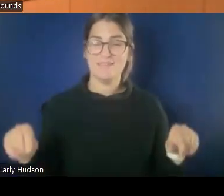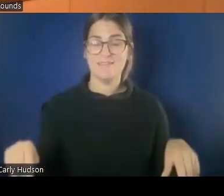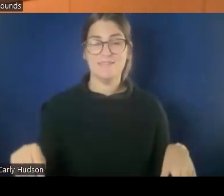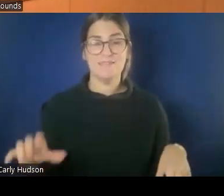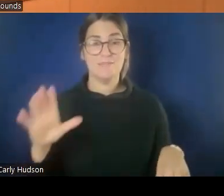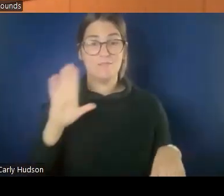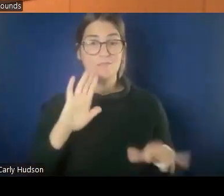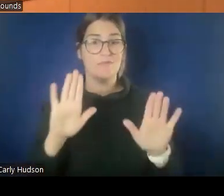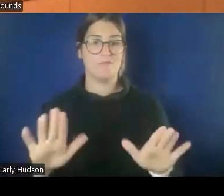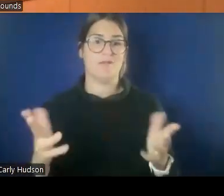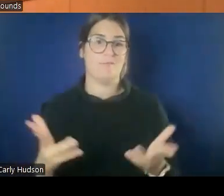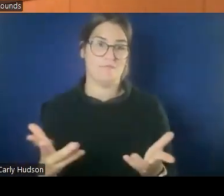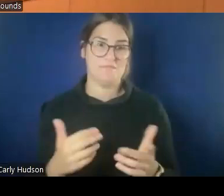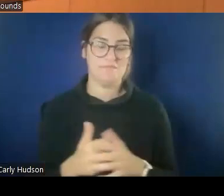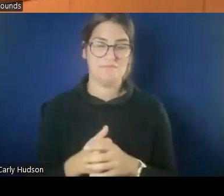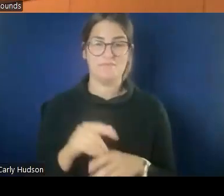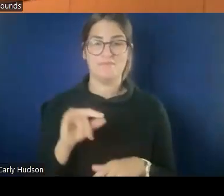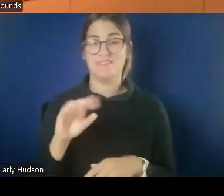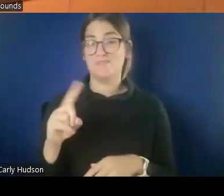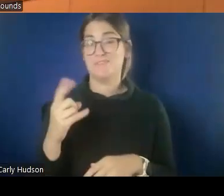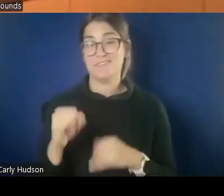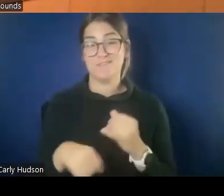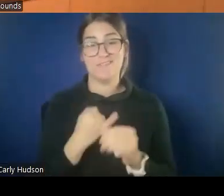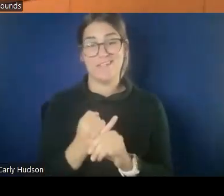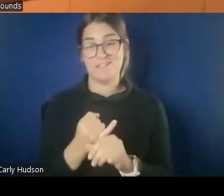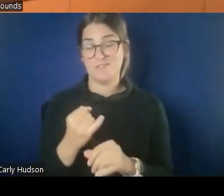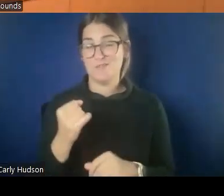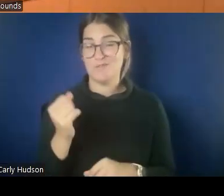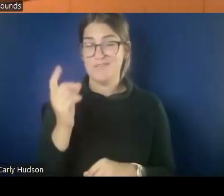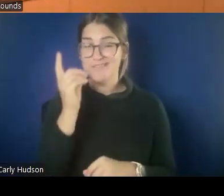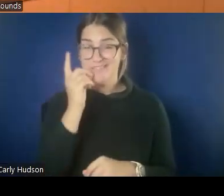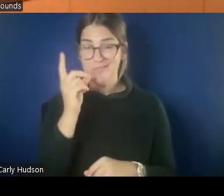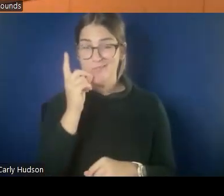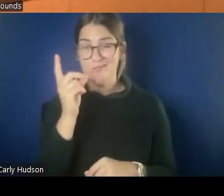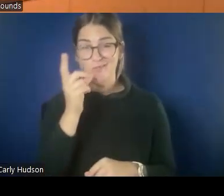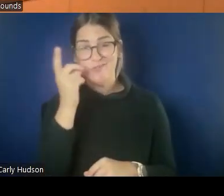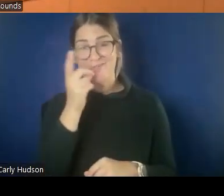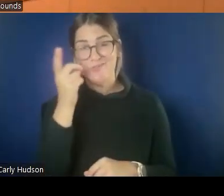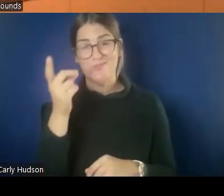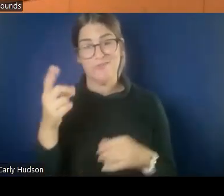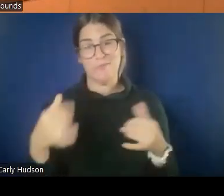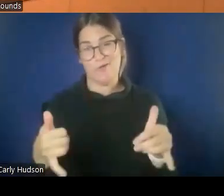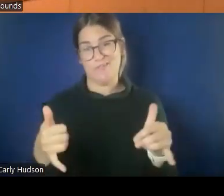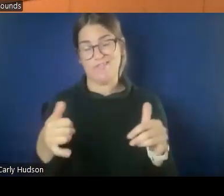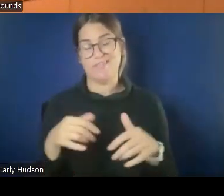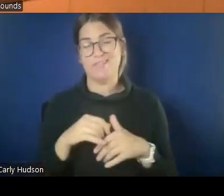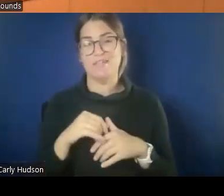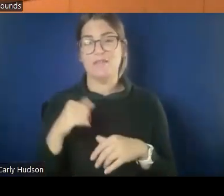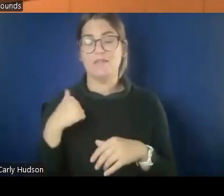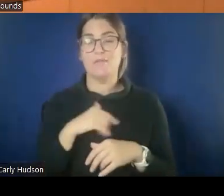an international dinner party and we all just get to know each other our culture our stories